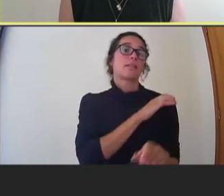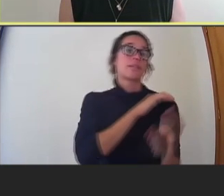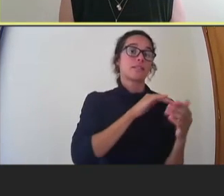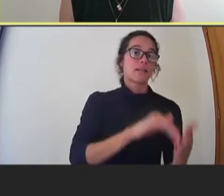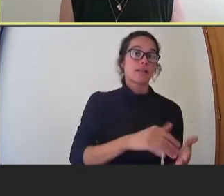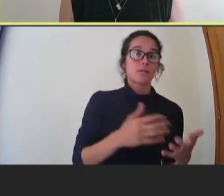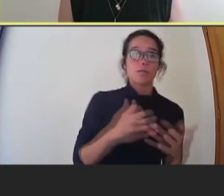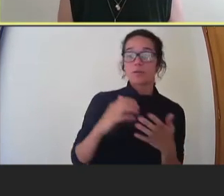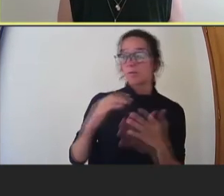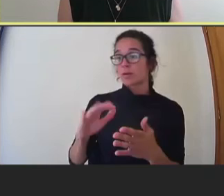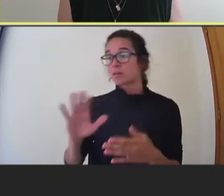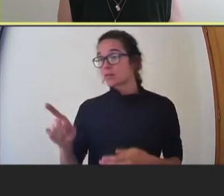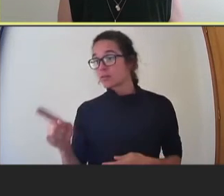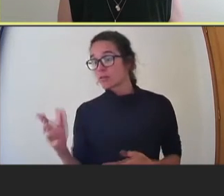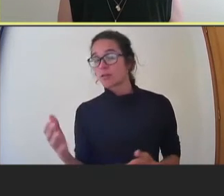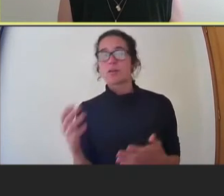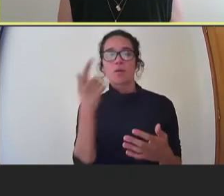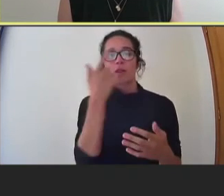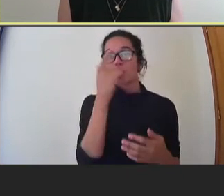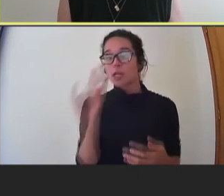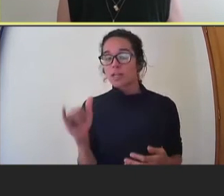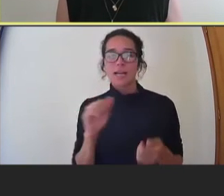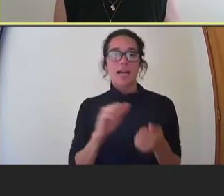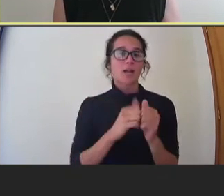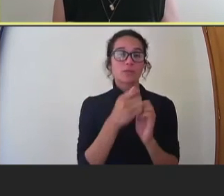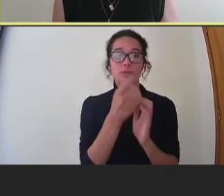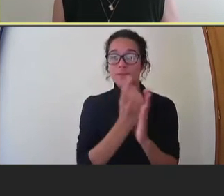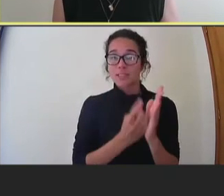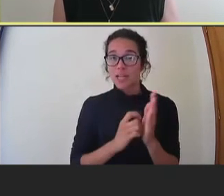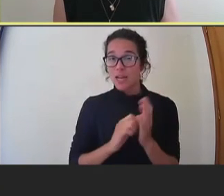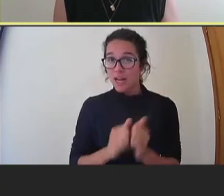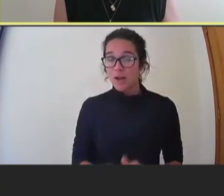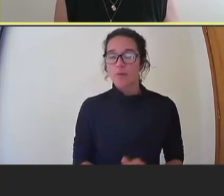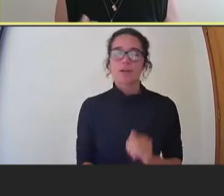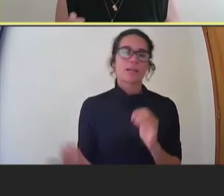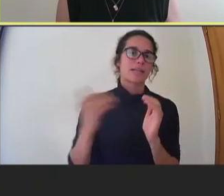like? How should they be designed?" And again, as mentioned by Christine, again,